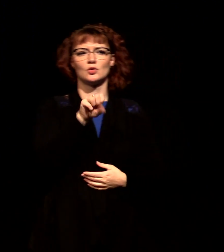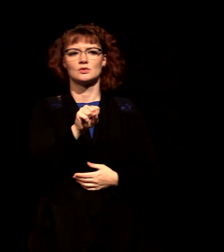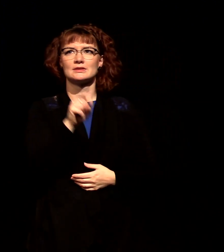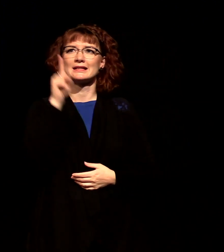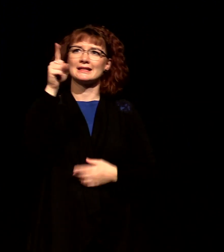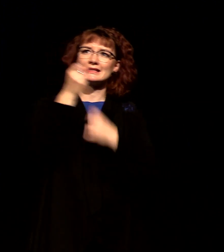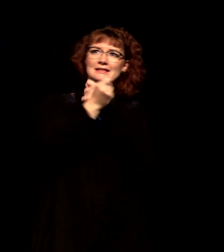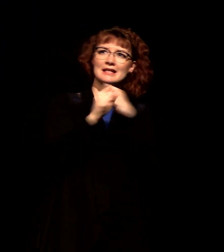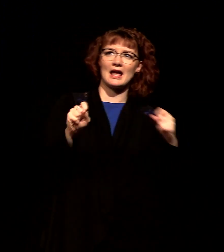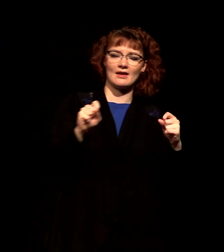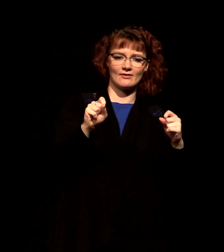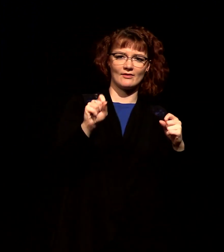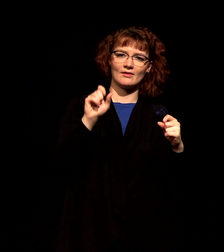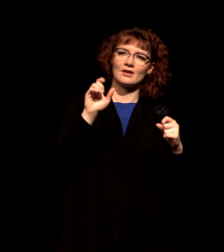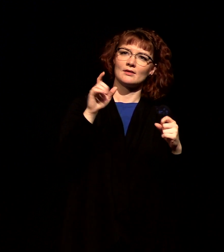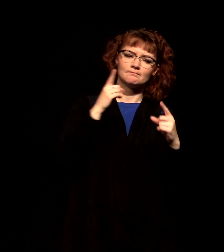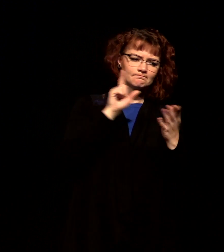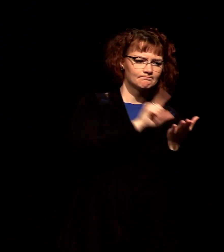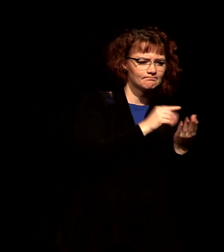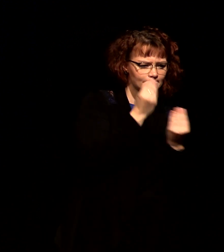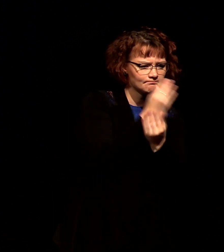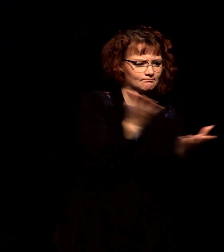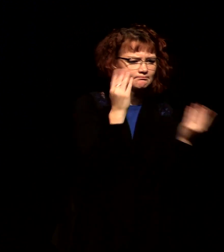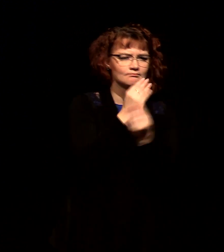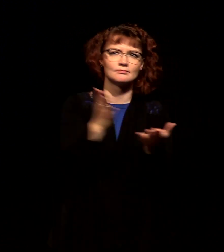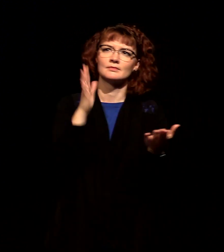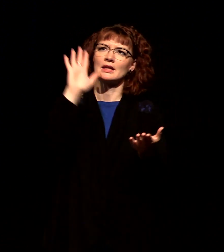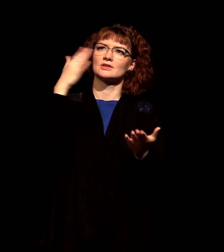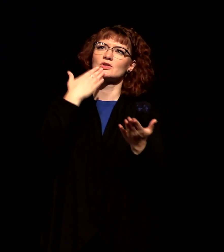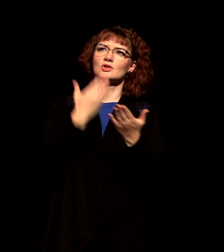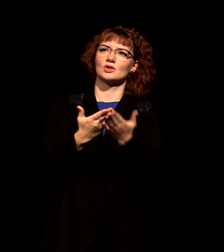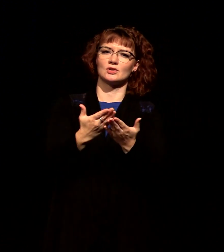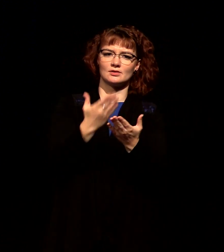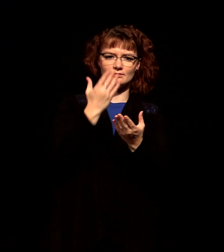everyone about the amazing things he does. Great is the